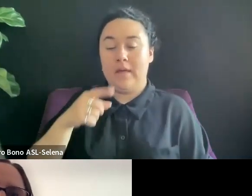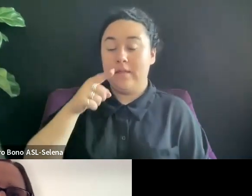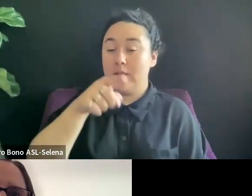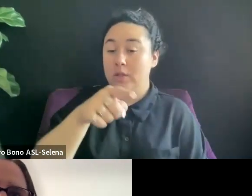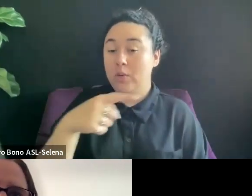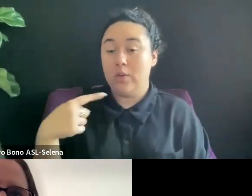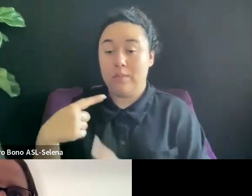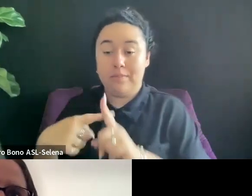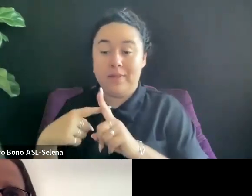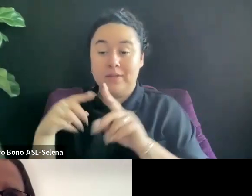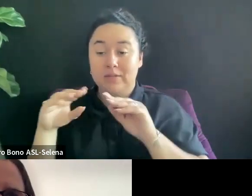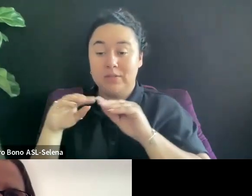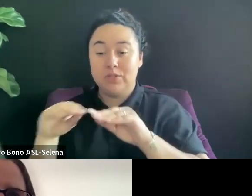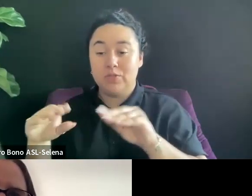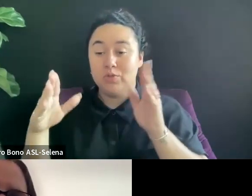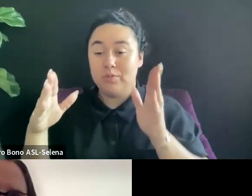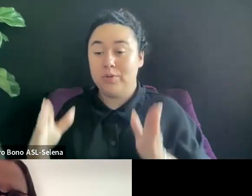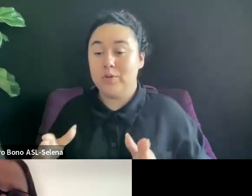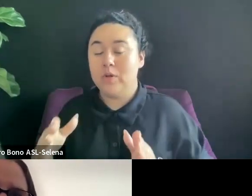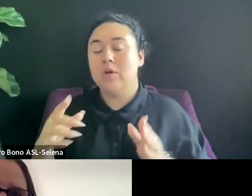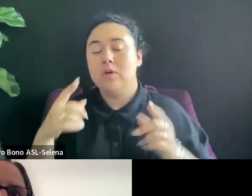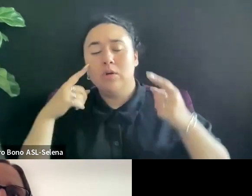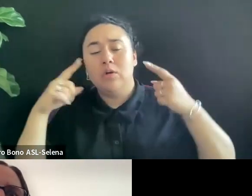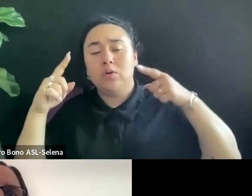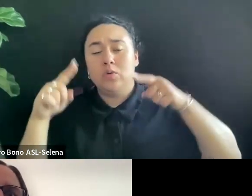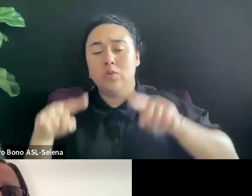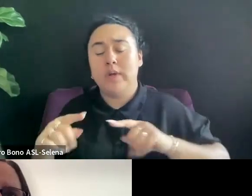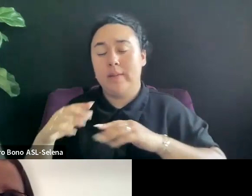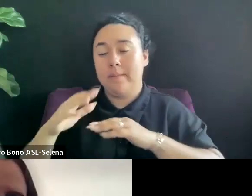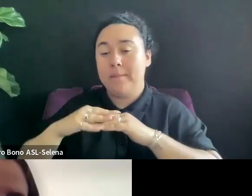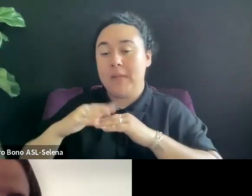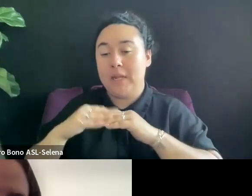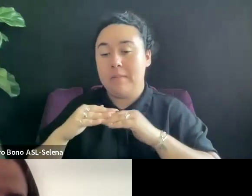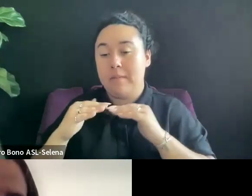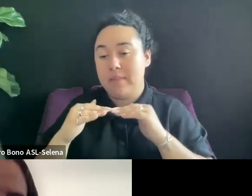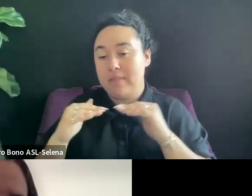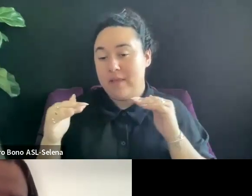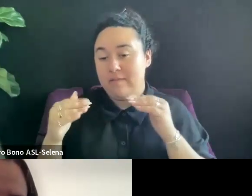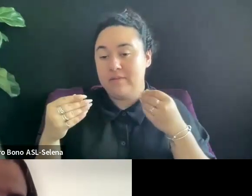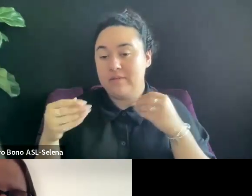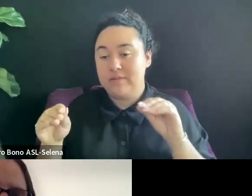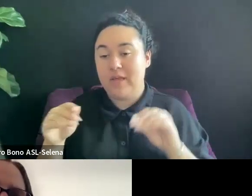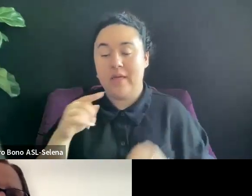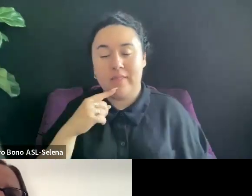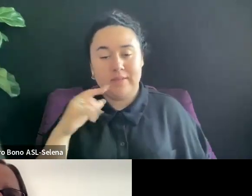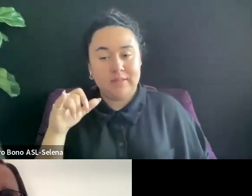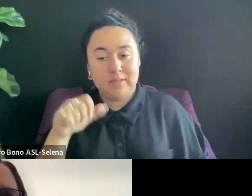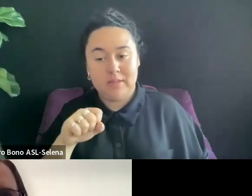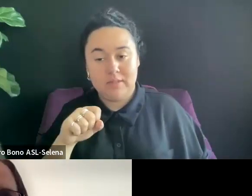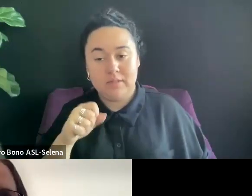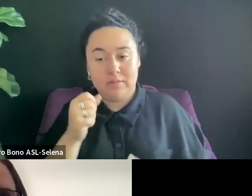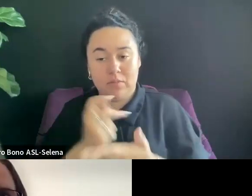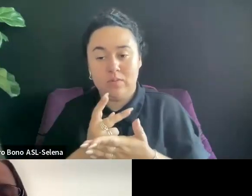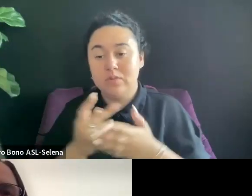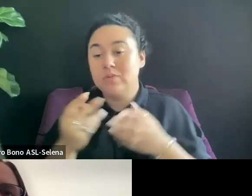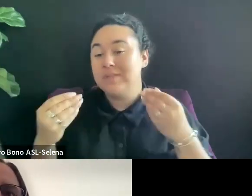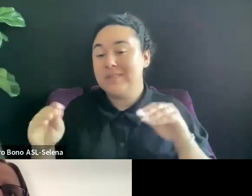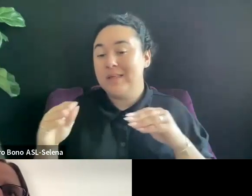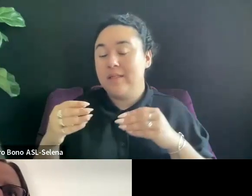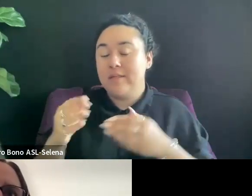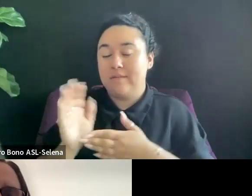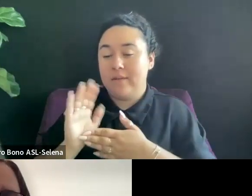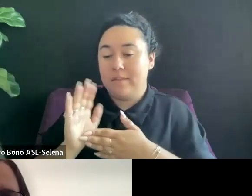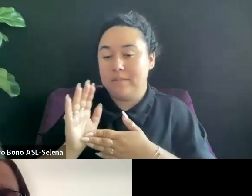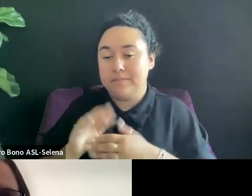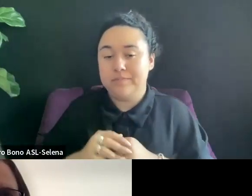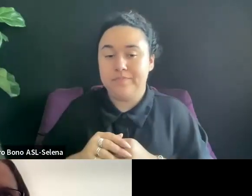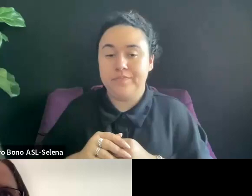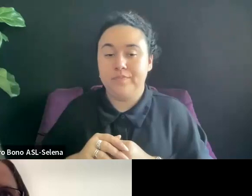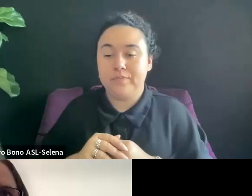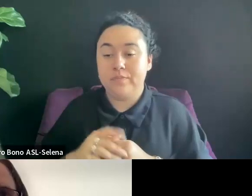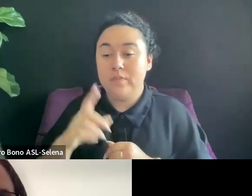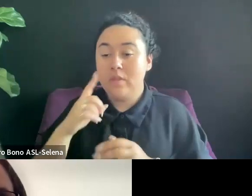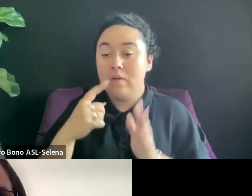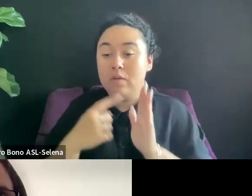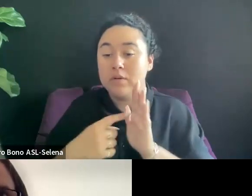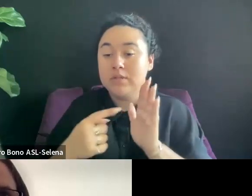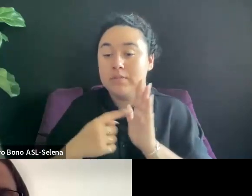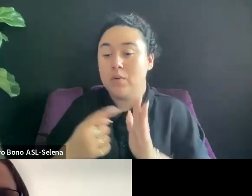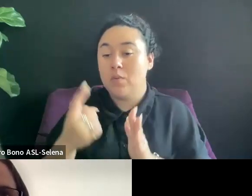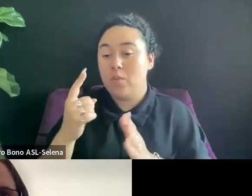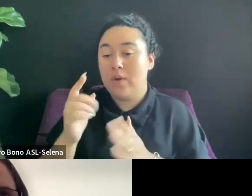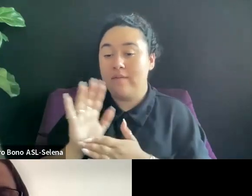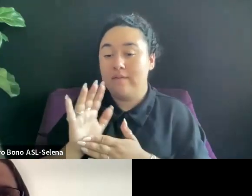SAY YES IN ORDER TO SELL YOUR FILM. FOR INSTANCE, ONE OF THE FILMMAKER S I TALKED WITH WAS WITH A